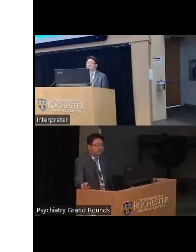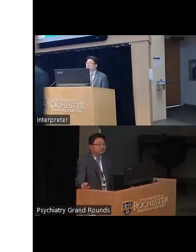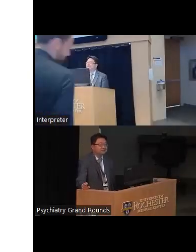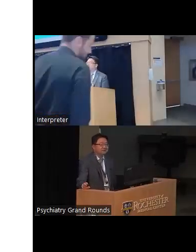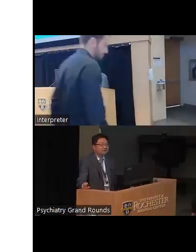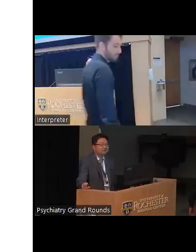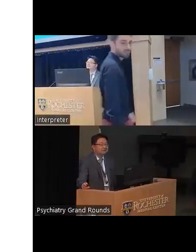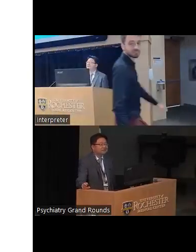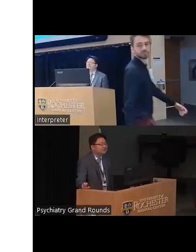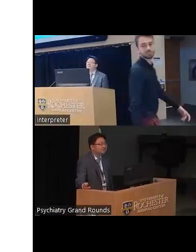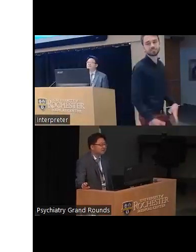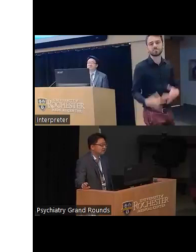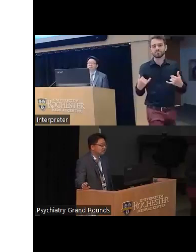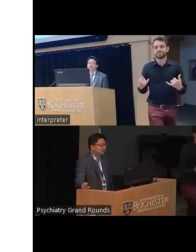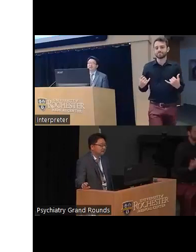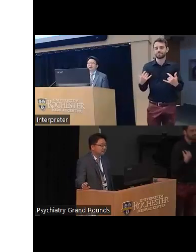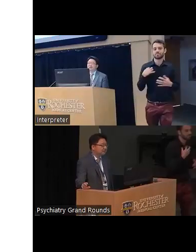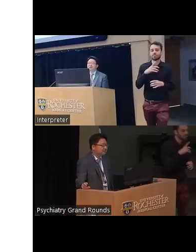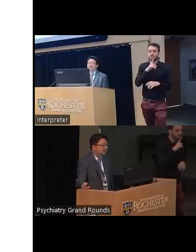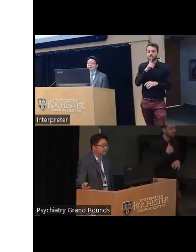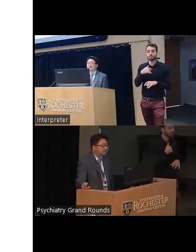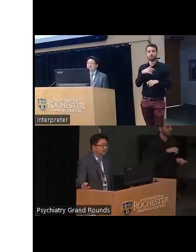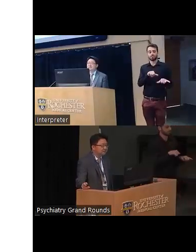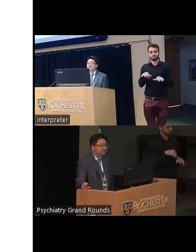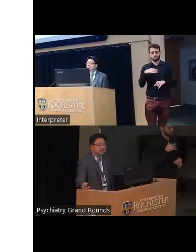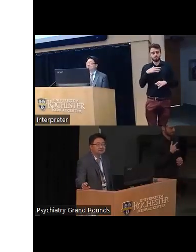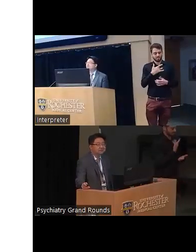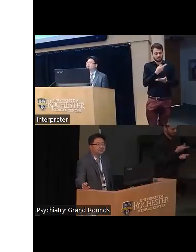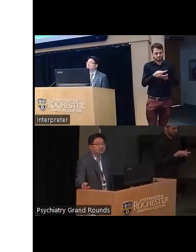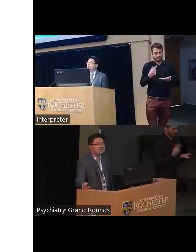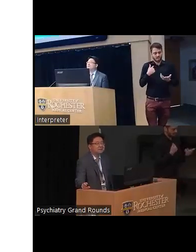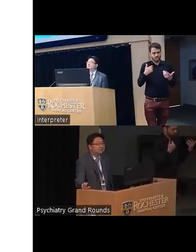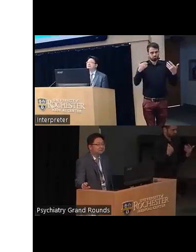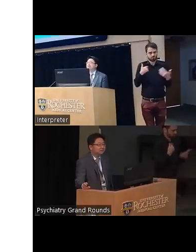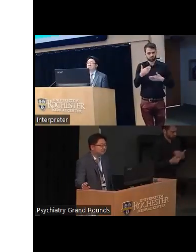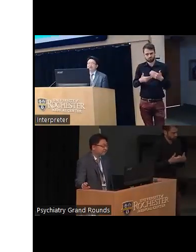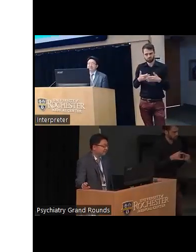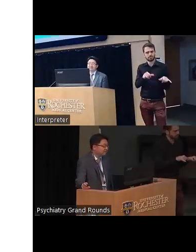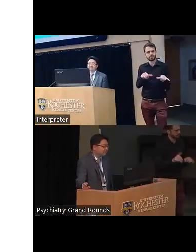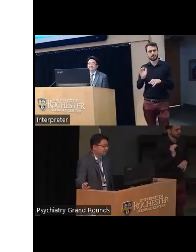you know the same story our clinical service is continuing to expand very rapidly